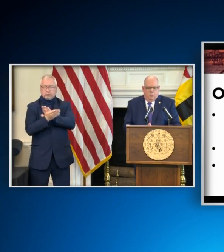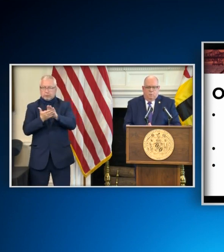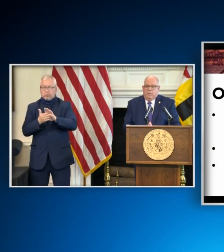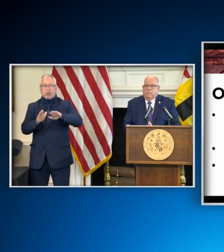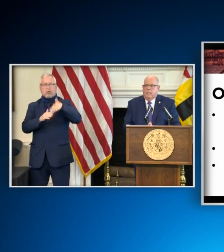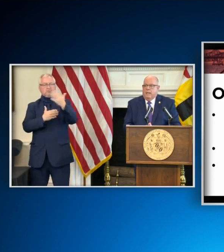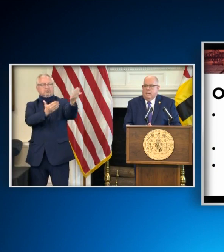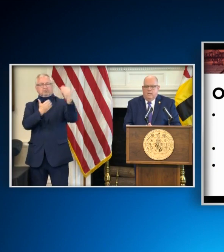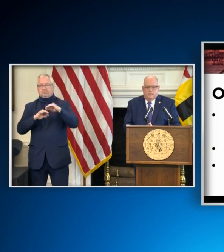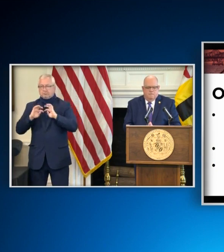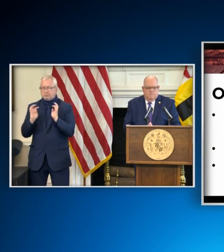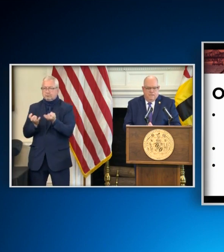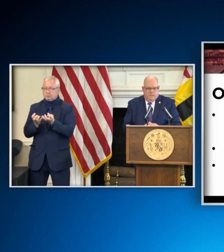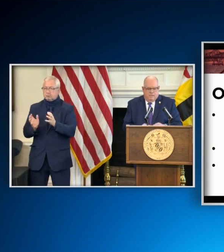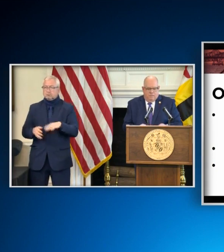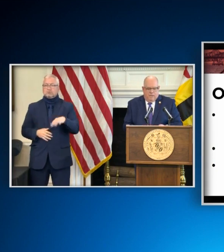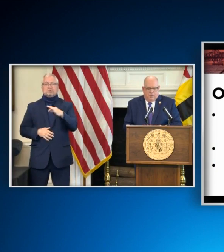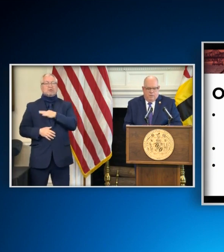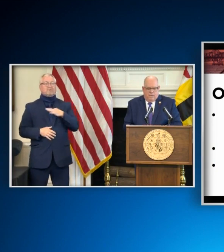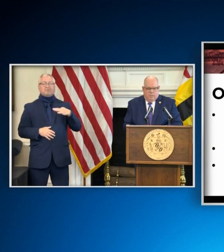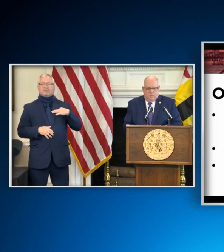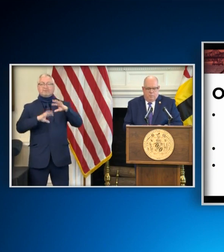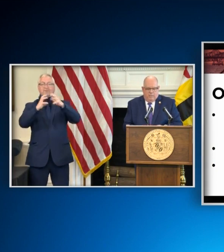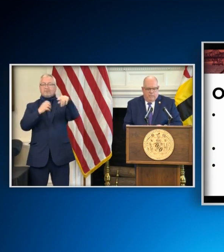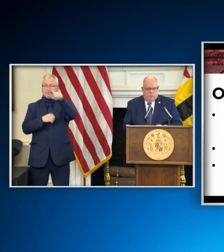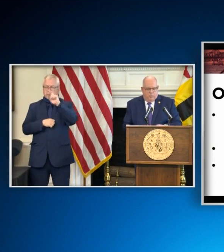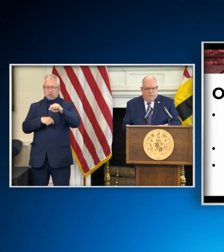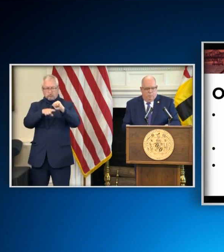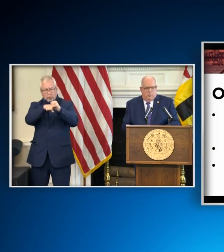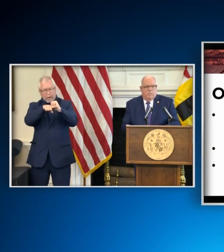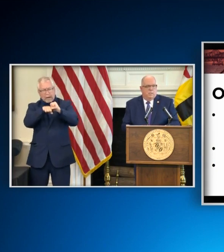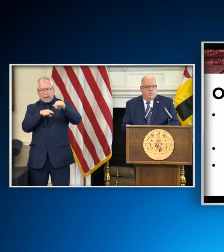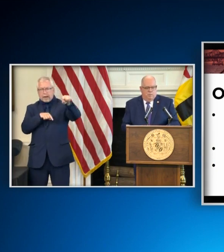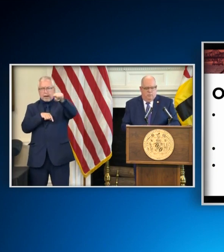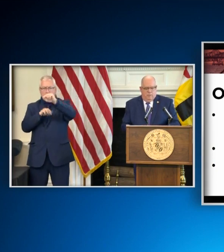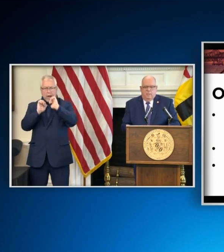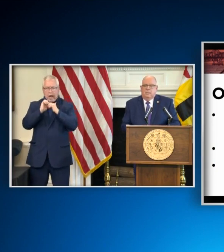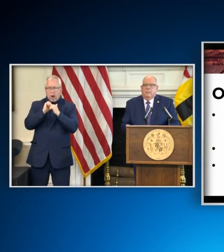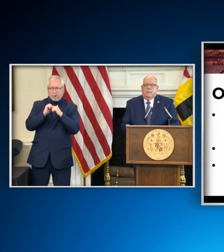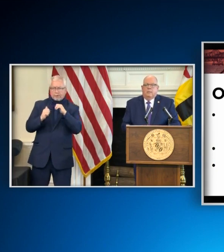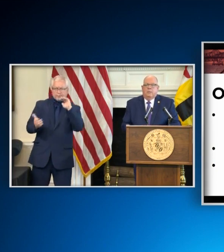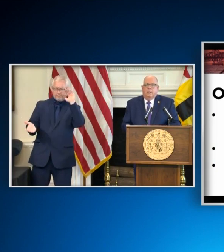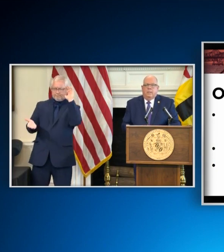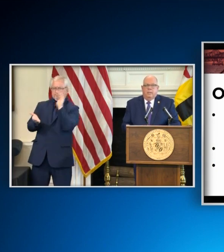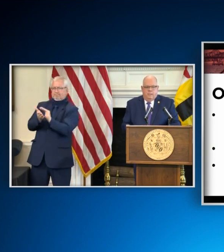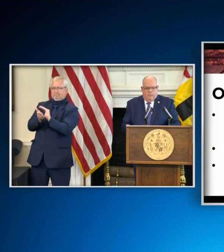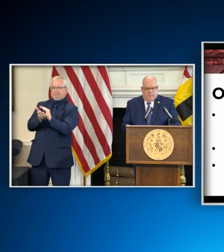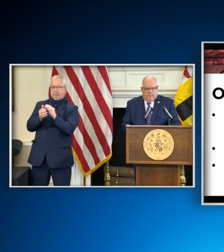ALL RESTAURANT STAFF MUST BE TRAINED IN CURRENT COVID 19 HEALTH AND WORKPLACE GUIDELINES.